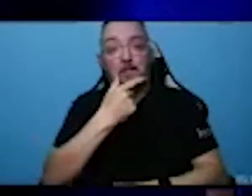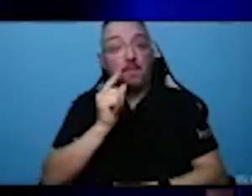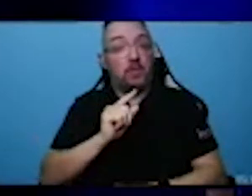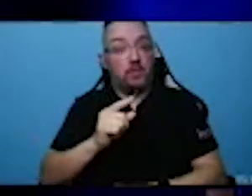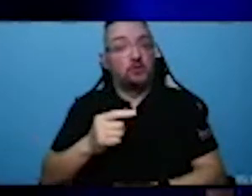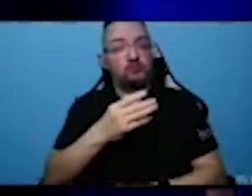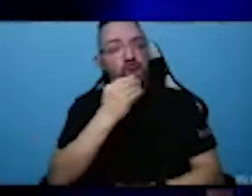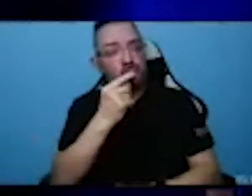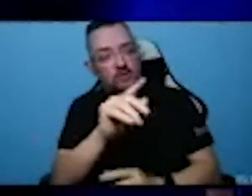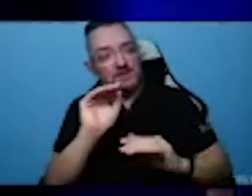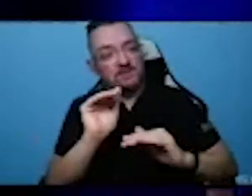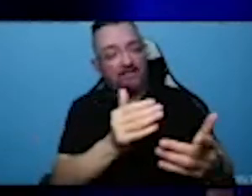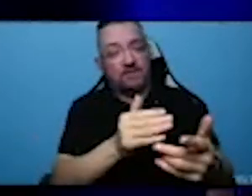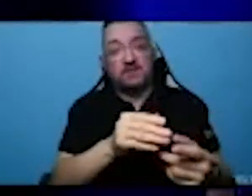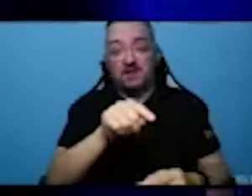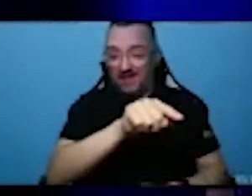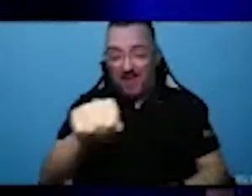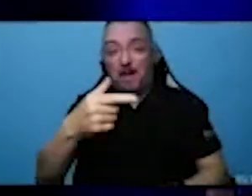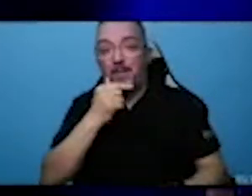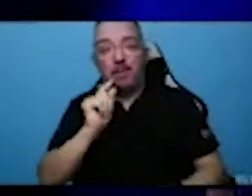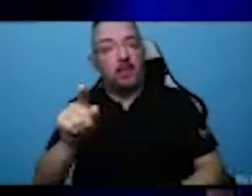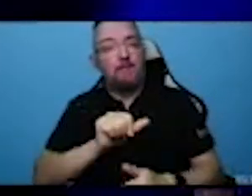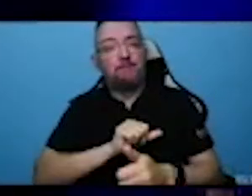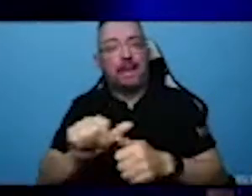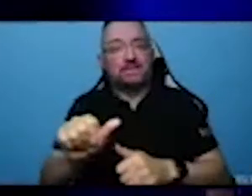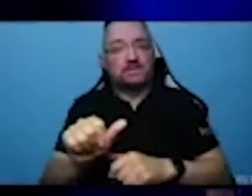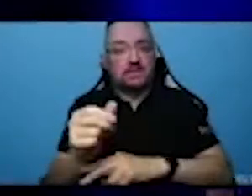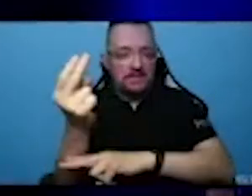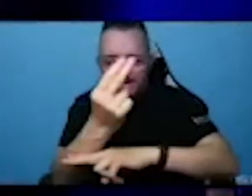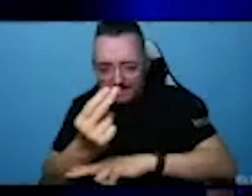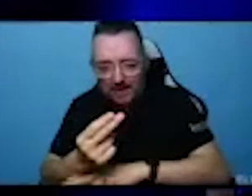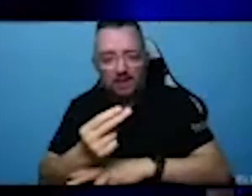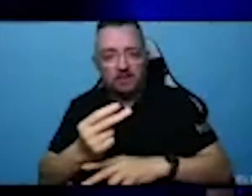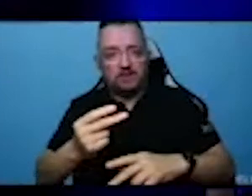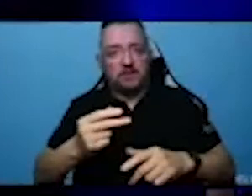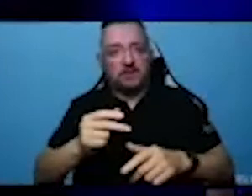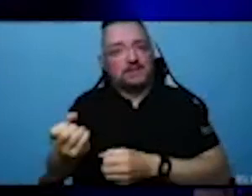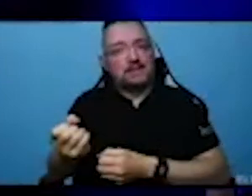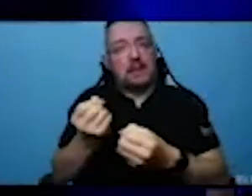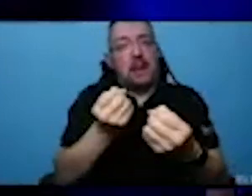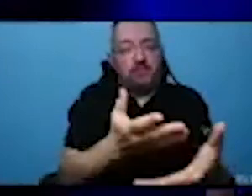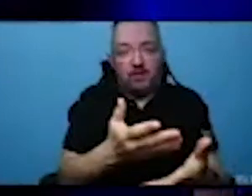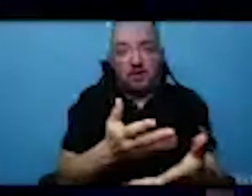people to design and often deliver. The design and delivery of inclusive public services should not be